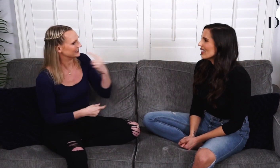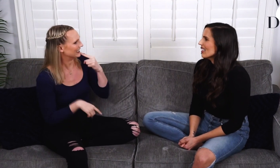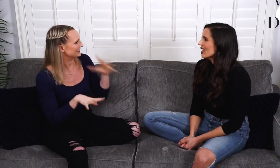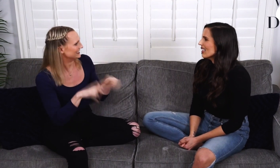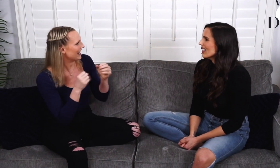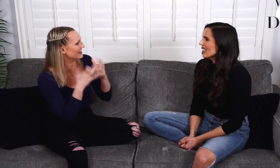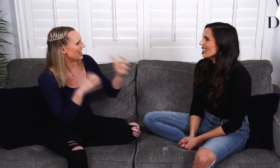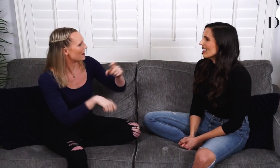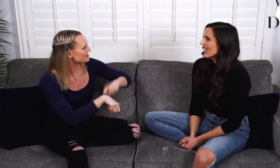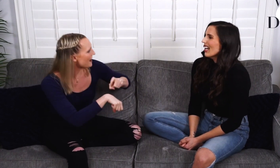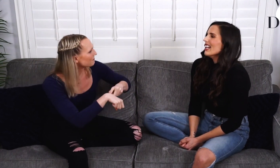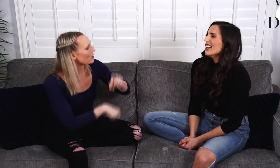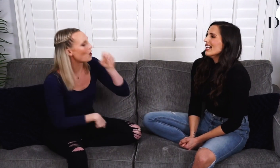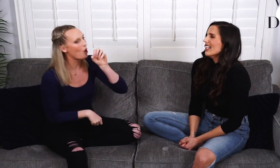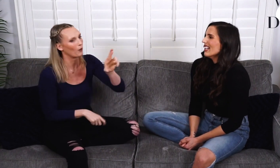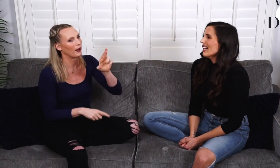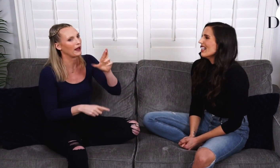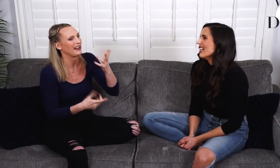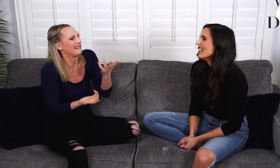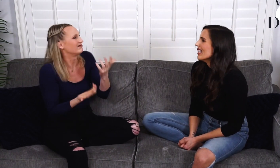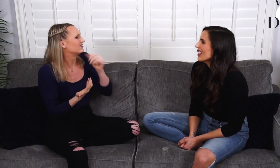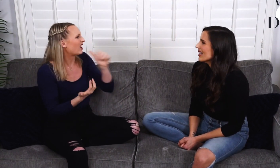they say it takes too much time or it's not for